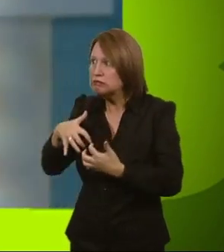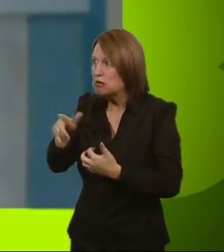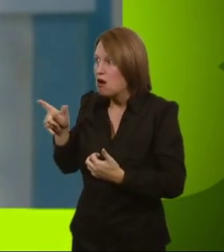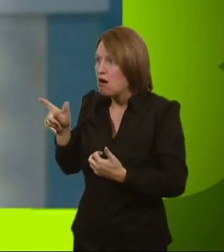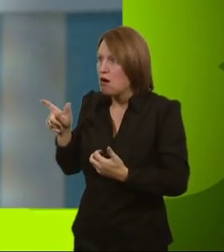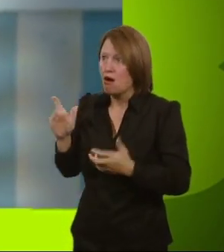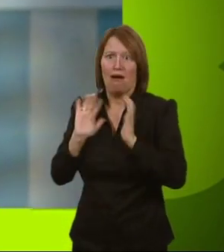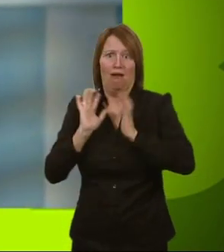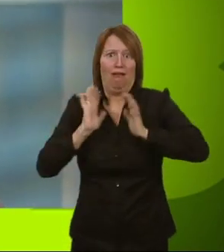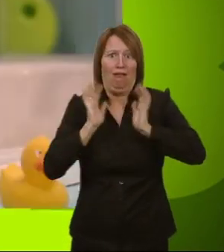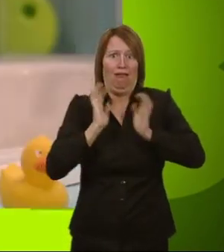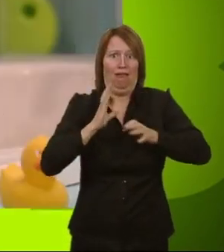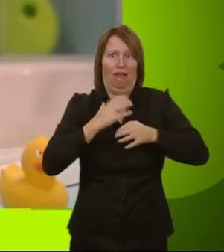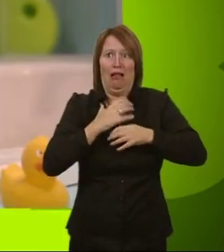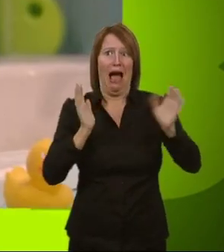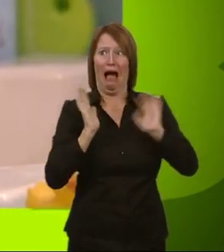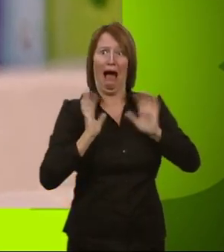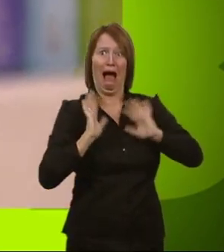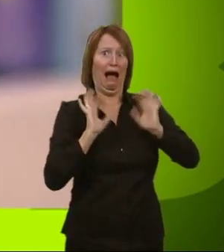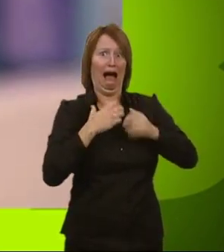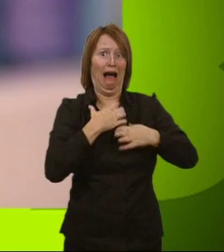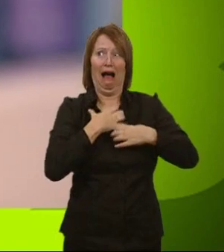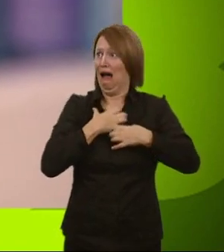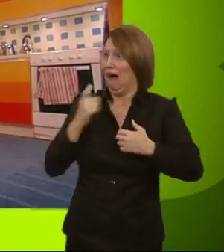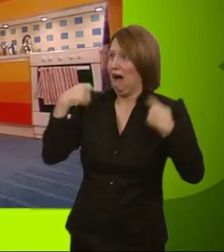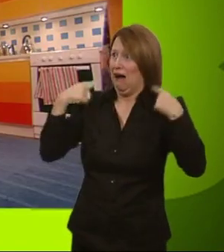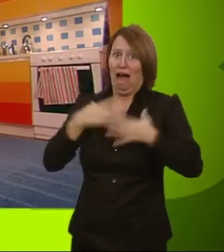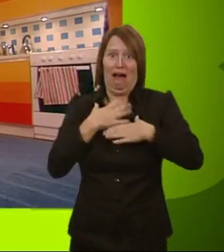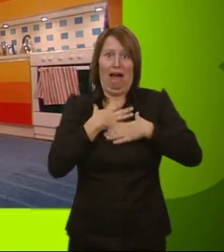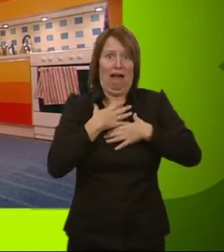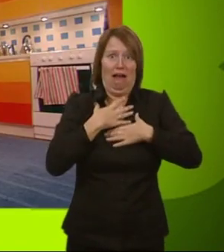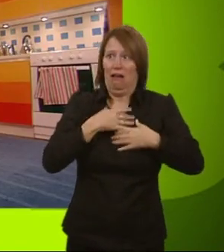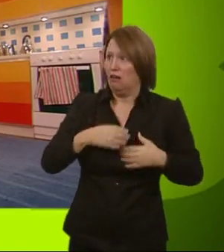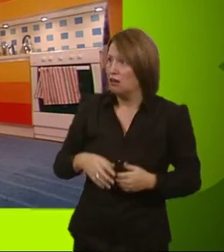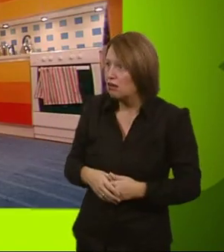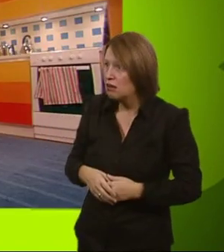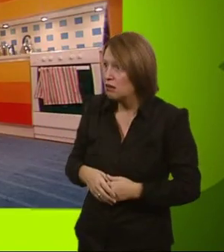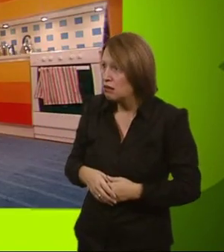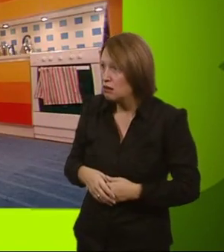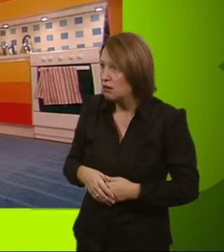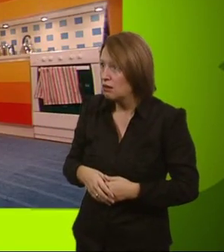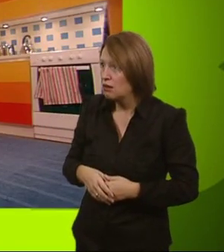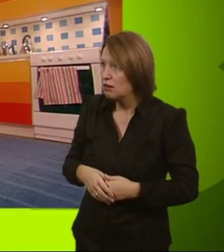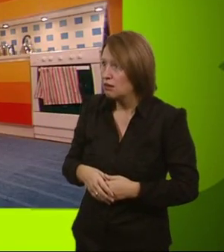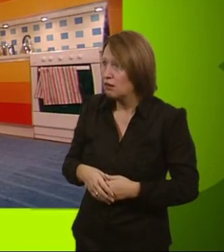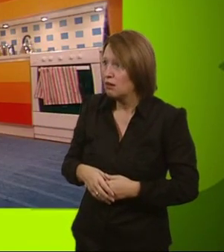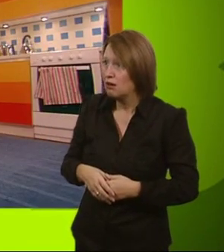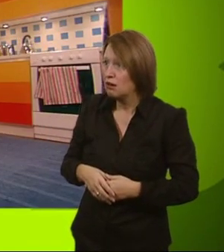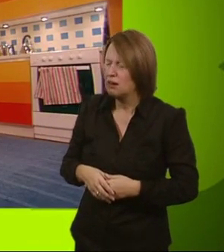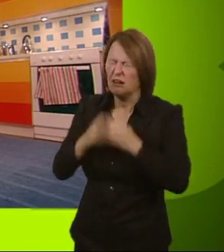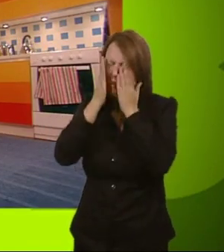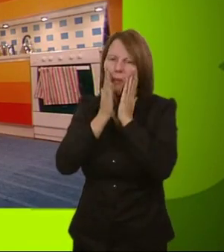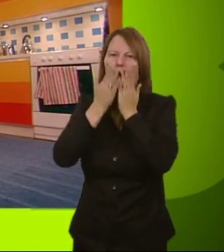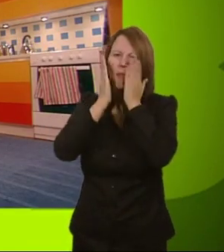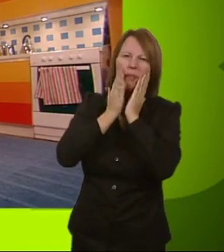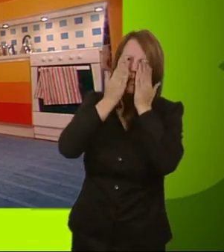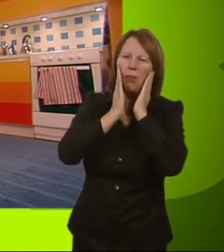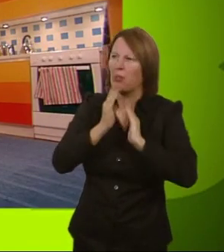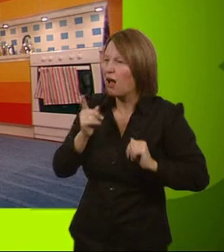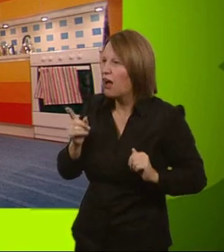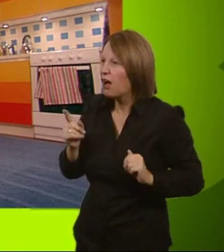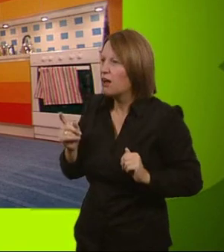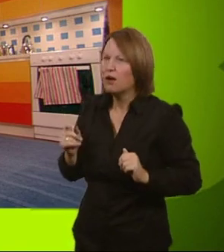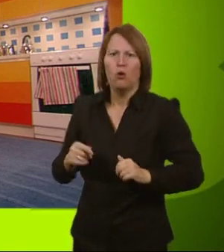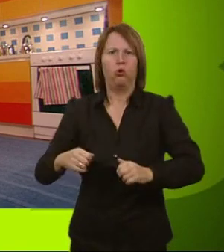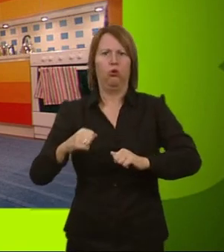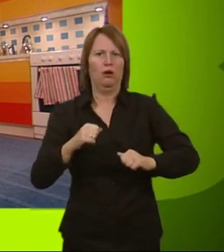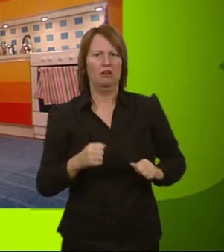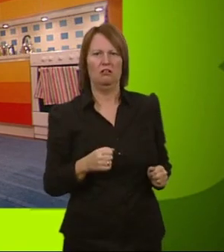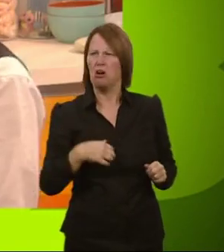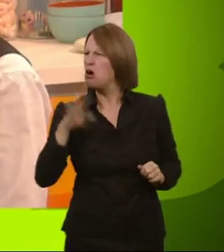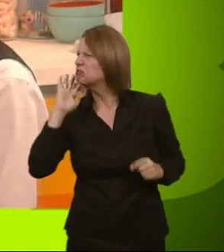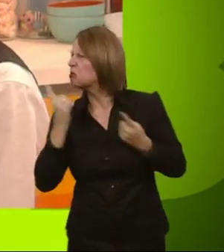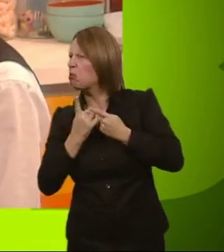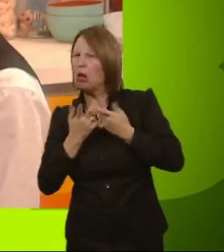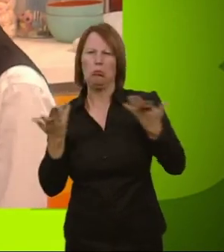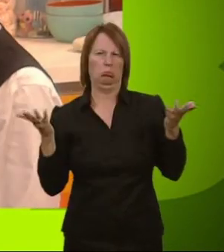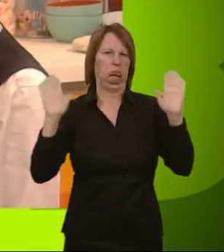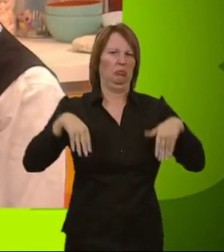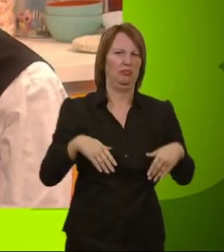a well I heard something probably only got